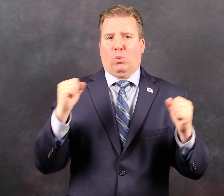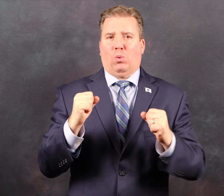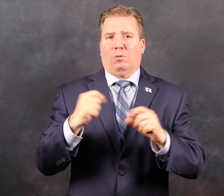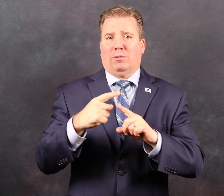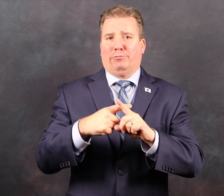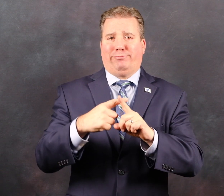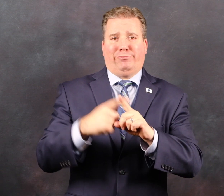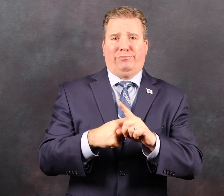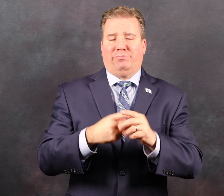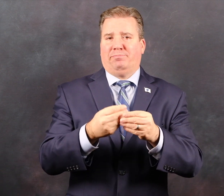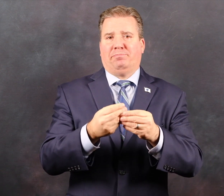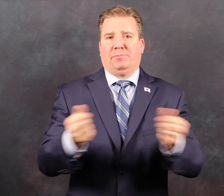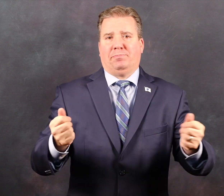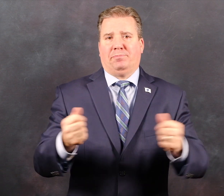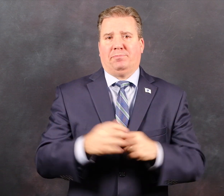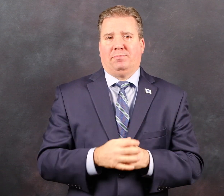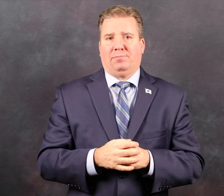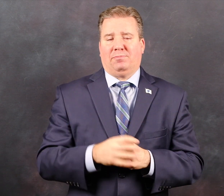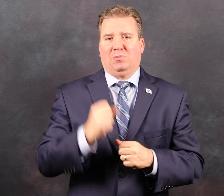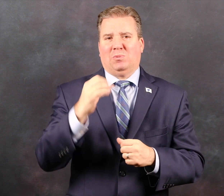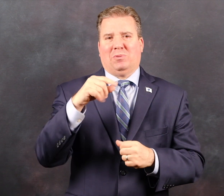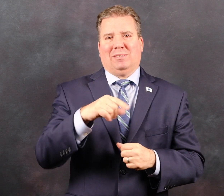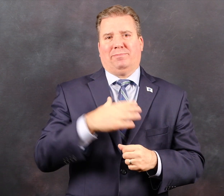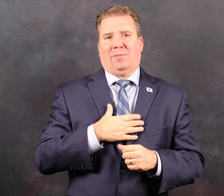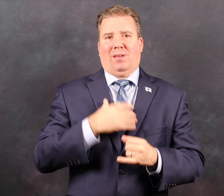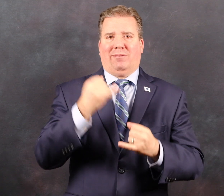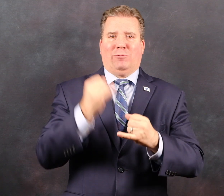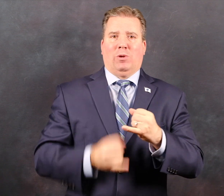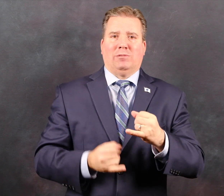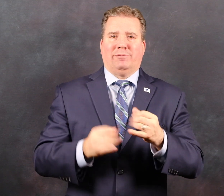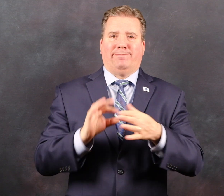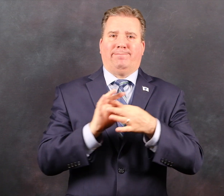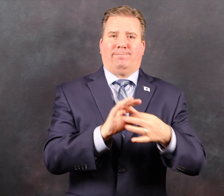weather of the season has moved in, killing off many mosquitos.